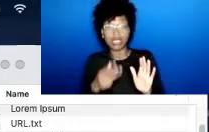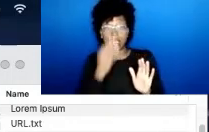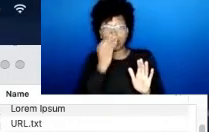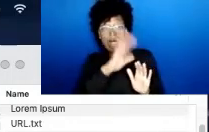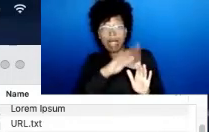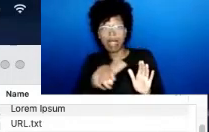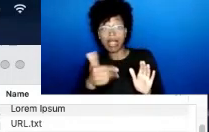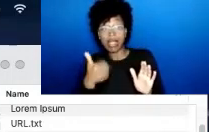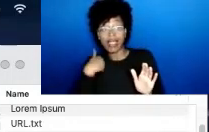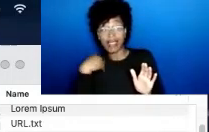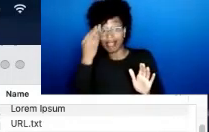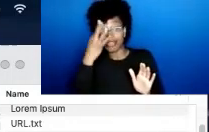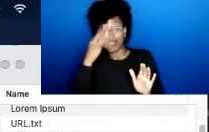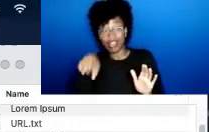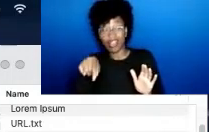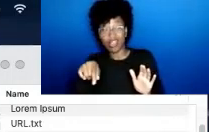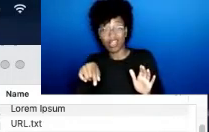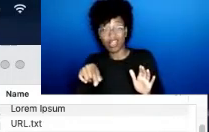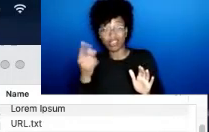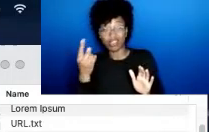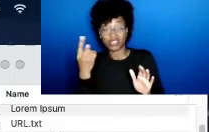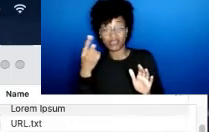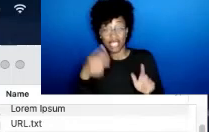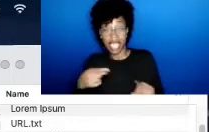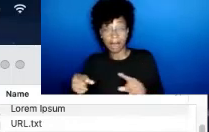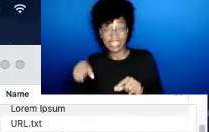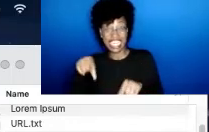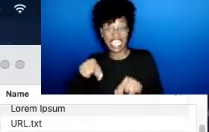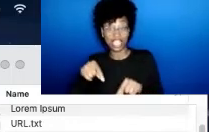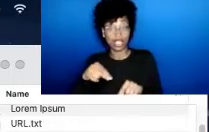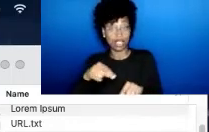that hey, there's a slideshow going on here. It will loop automatically.